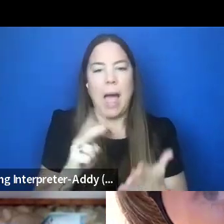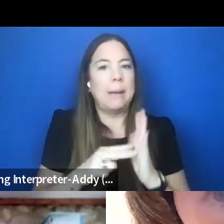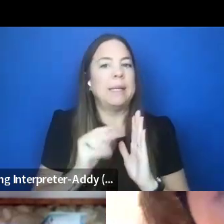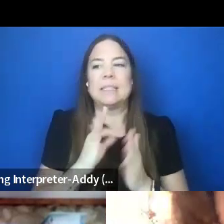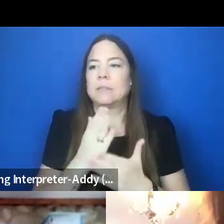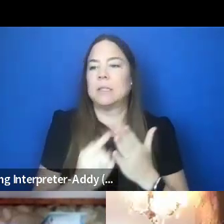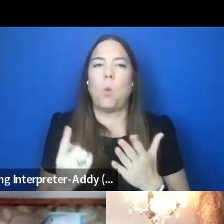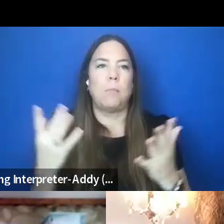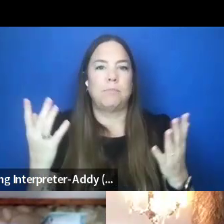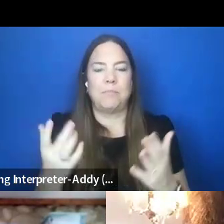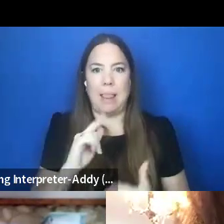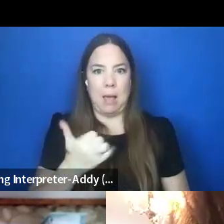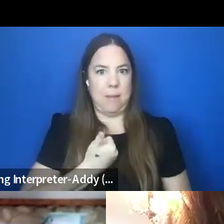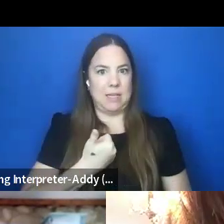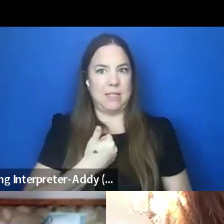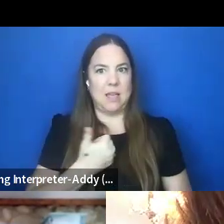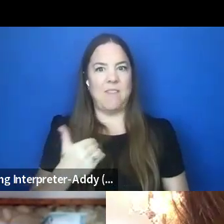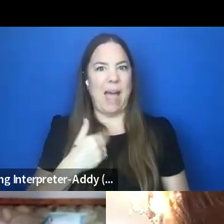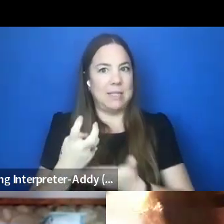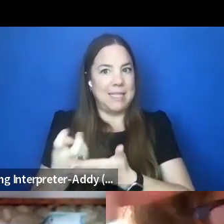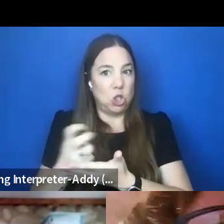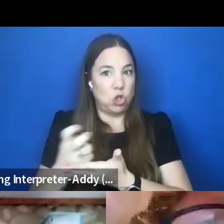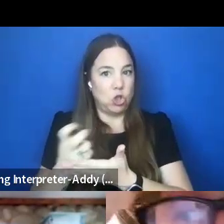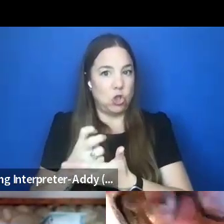Don Dew: like myself who has seizures Don Dew: had seizures.